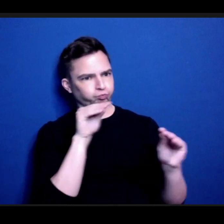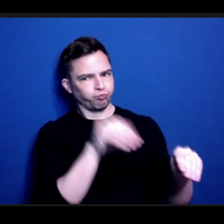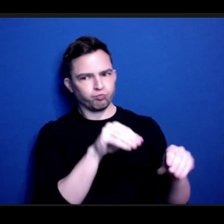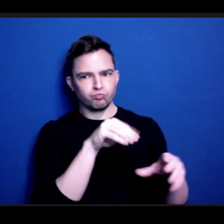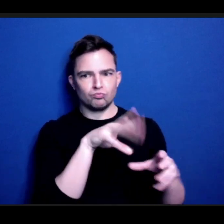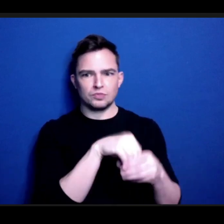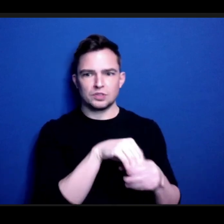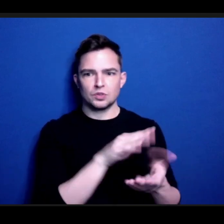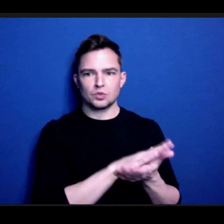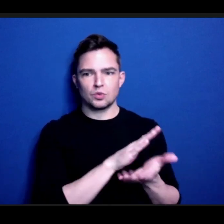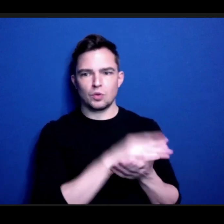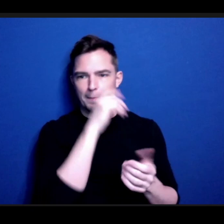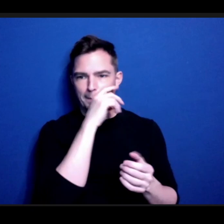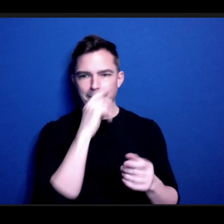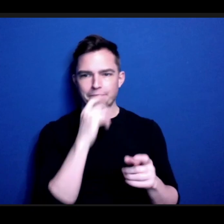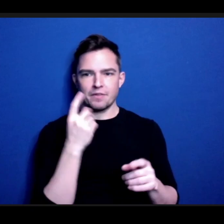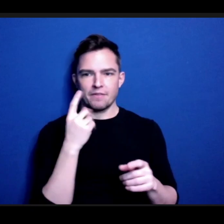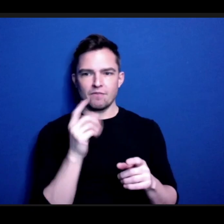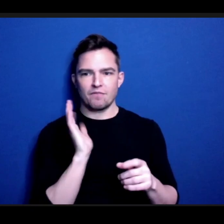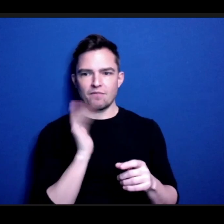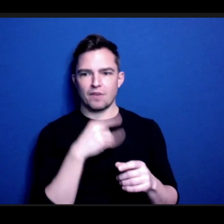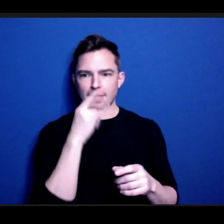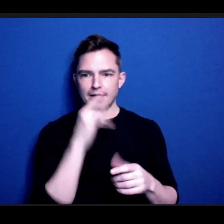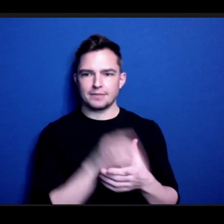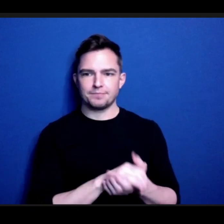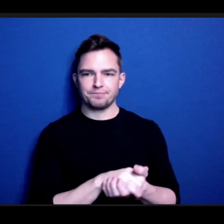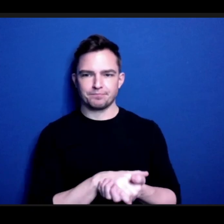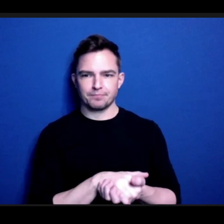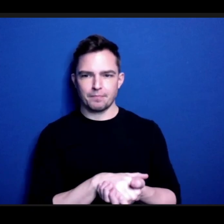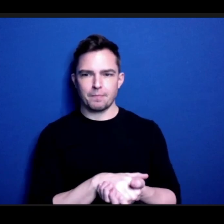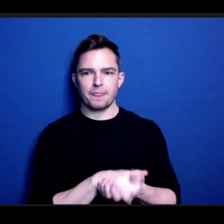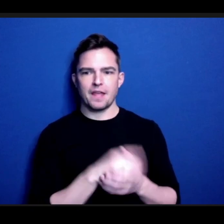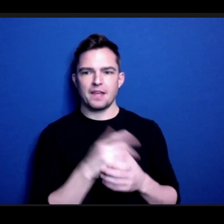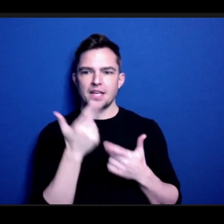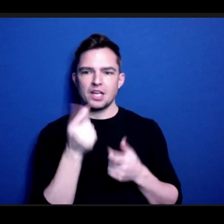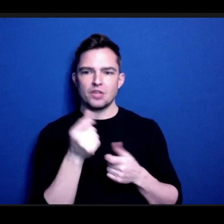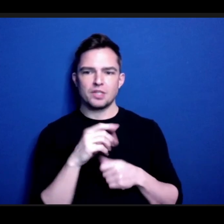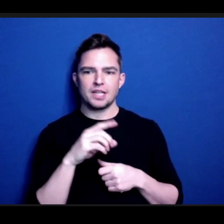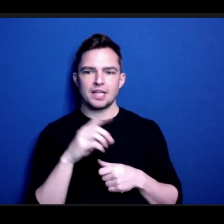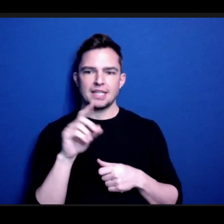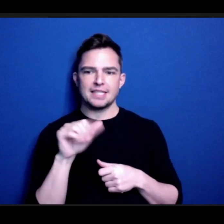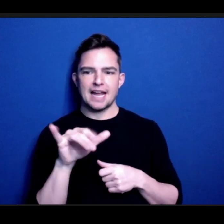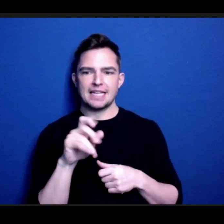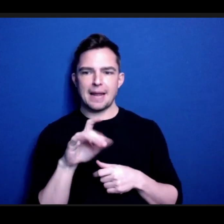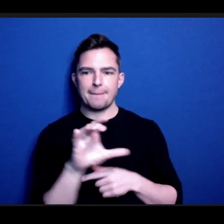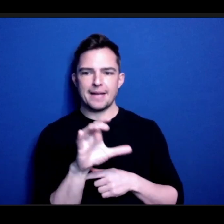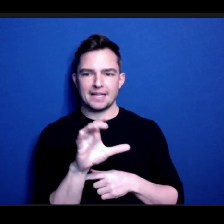it's a very interesting dynamic that we're in, though, that you have grown authoritative